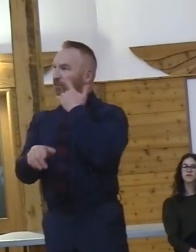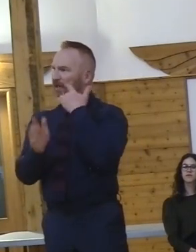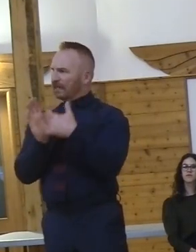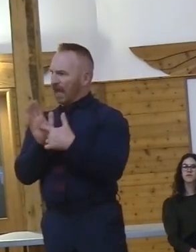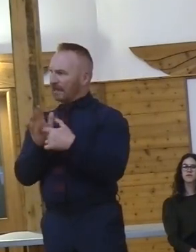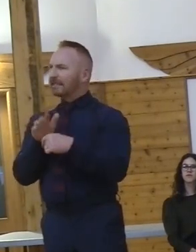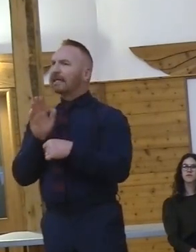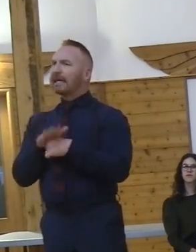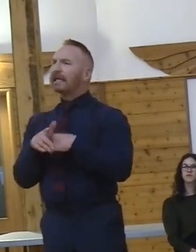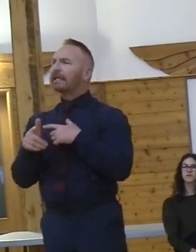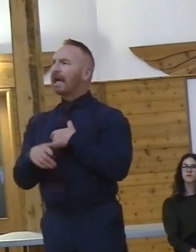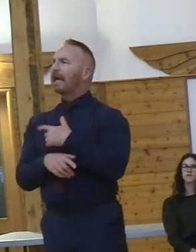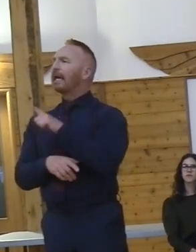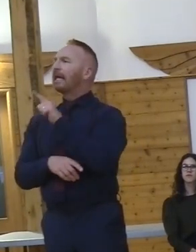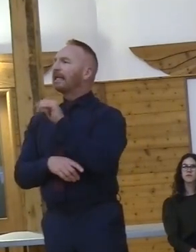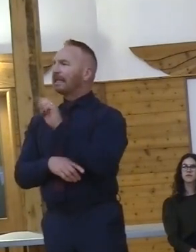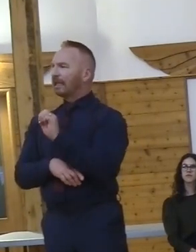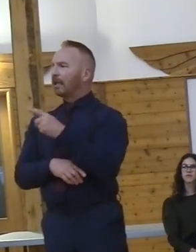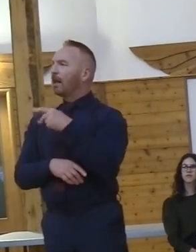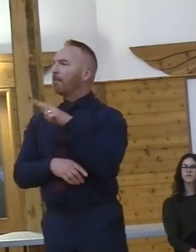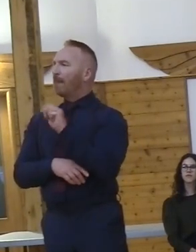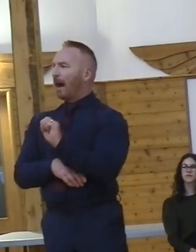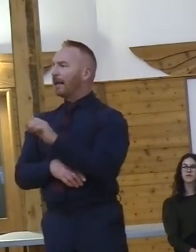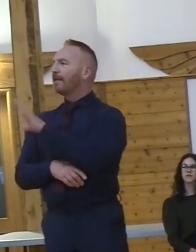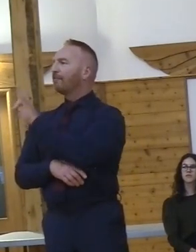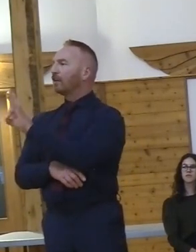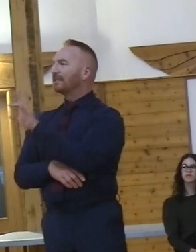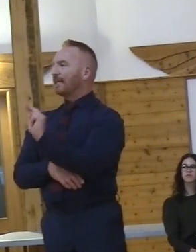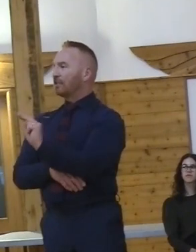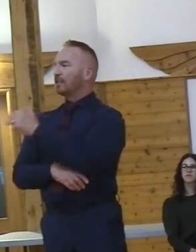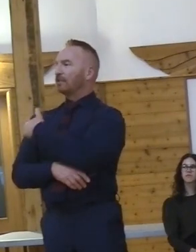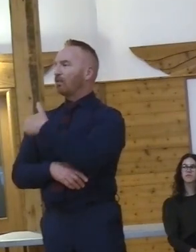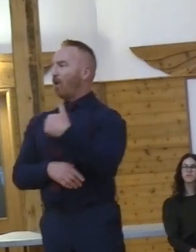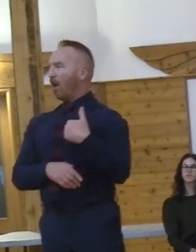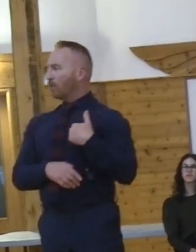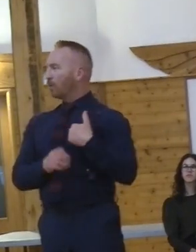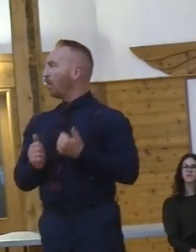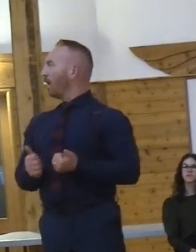of Little Pine First Nation and currently resides in Toronto, Canada.